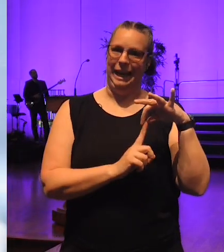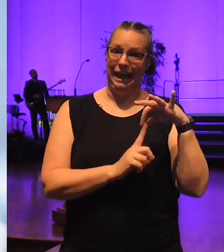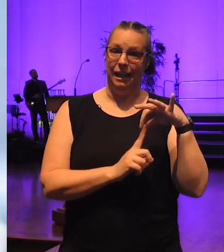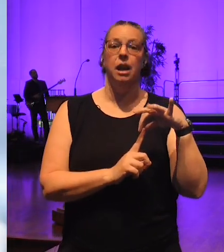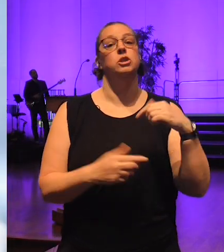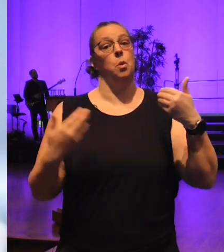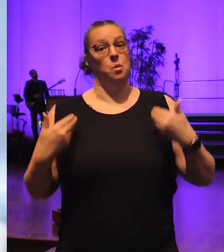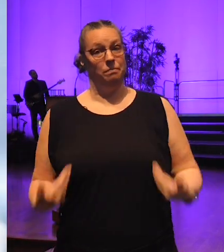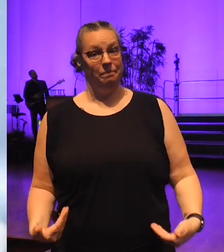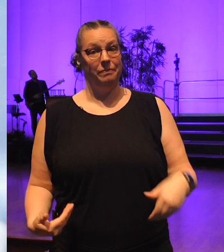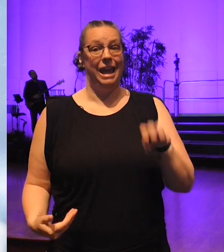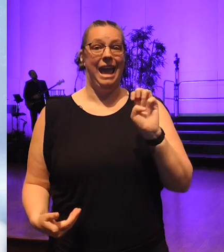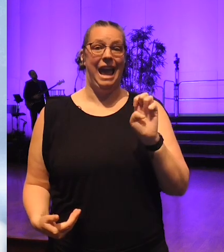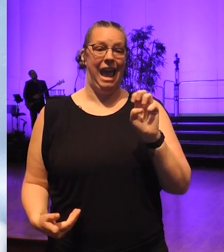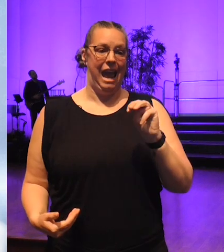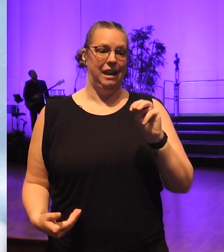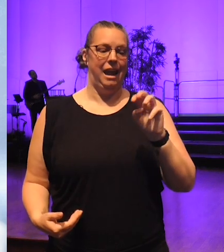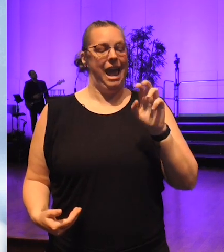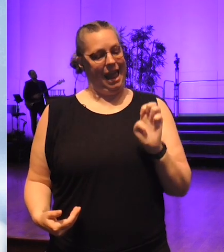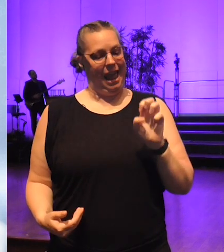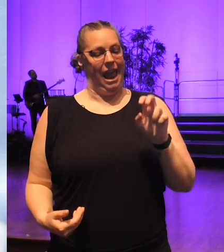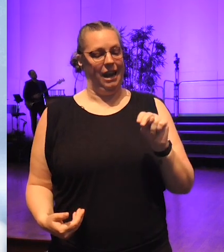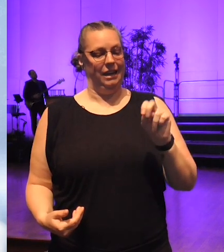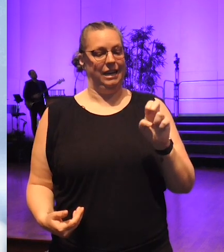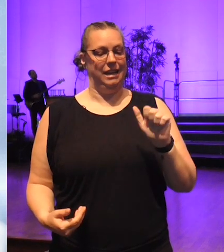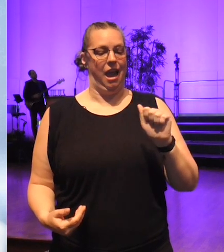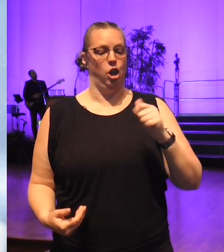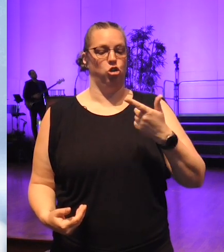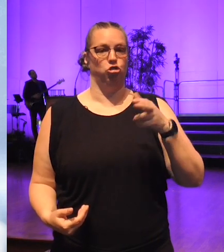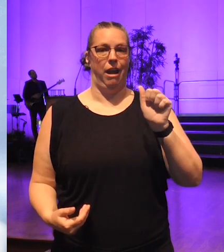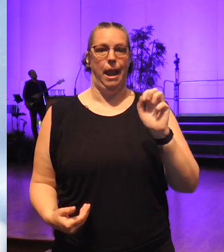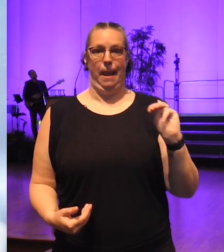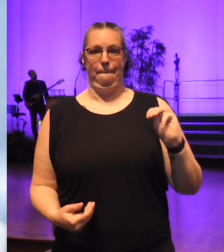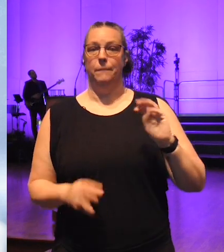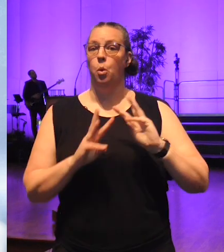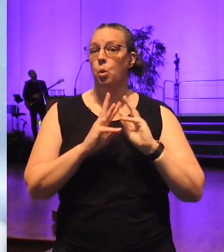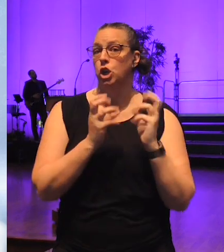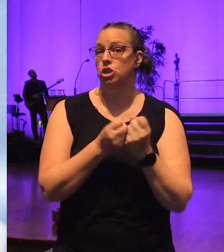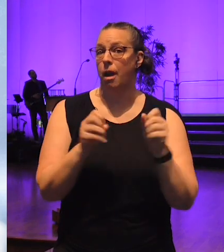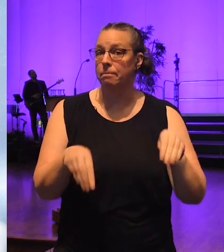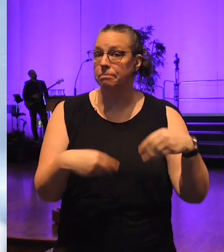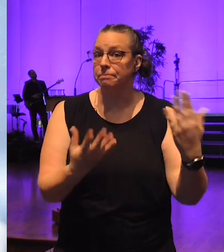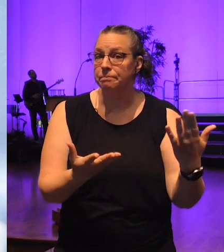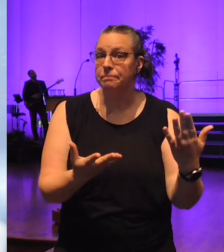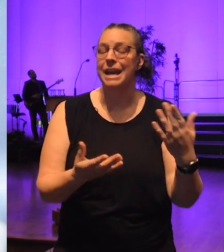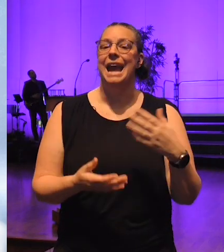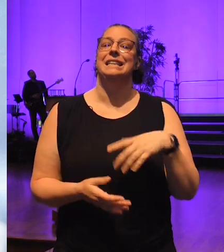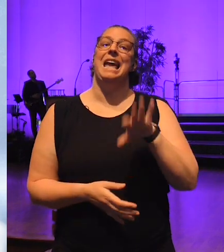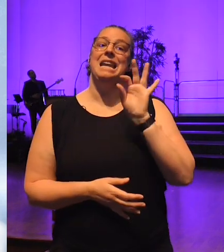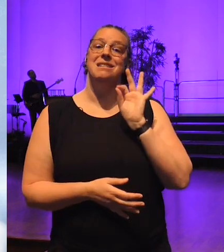instructor certified even offering an anyag workshop and the enag is a ninepoint system